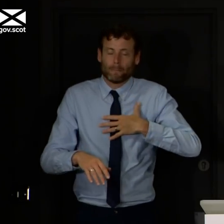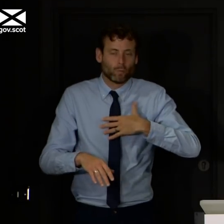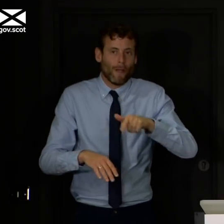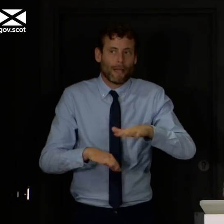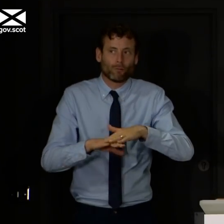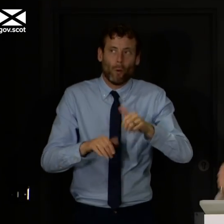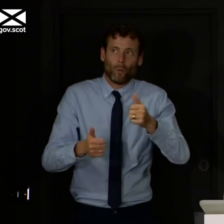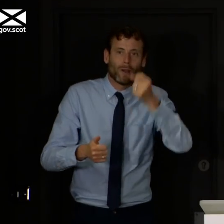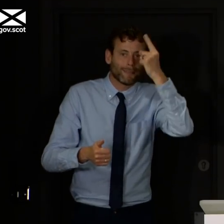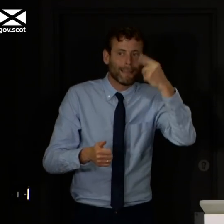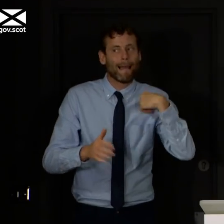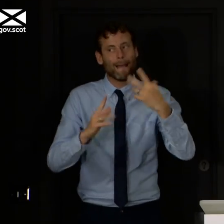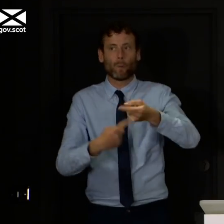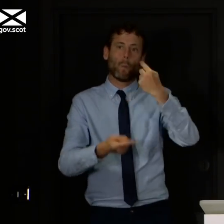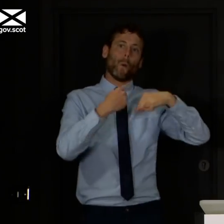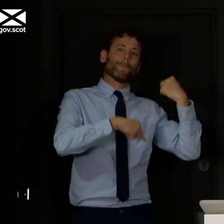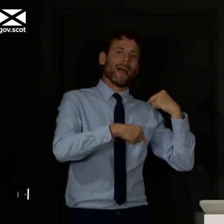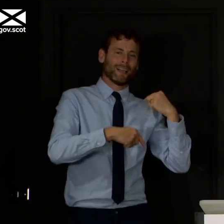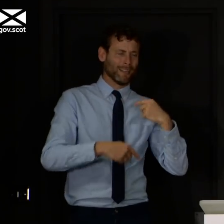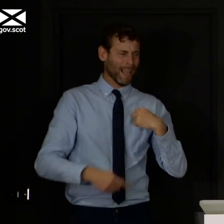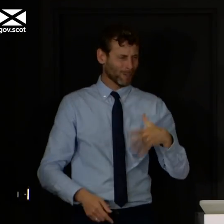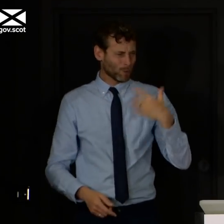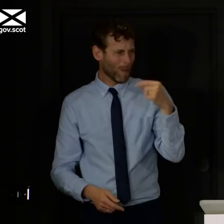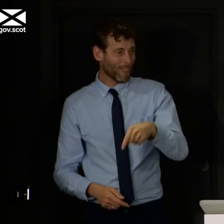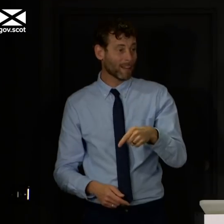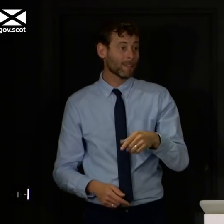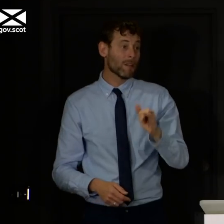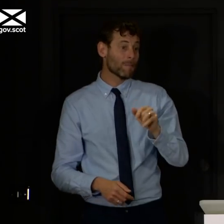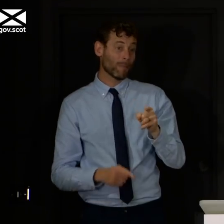properly, so I'm going to have to go back the way. So call me boring if you want, but